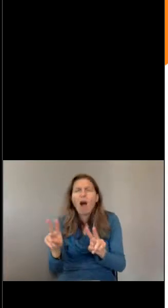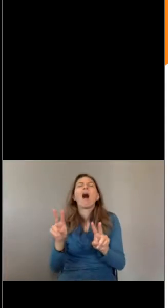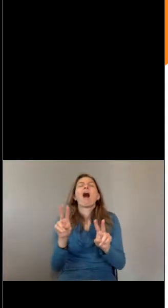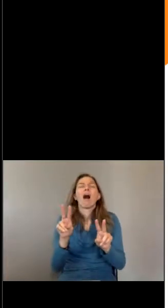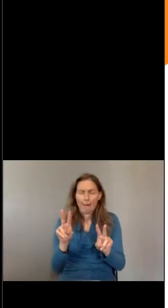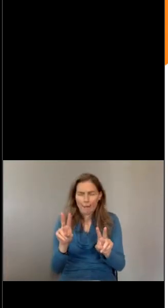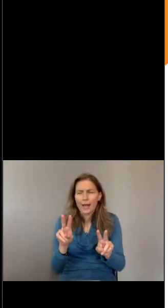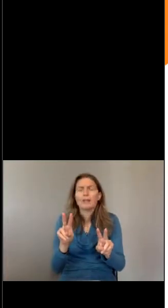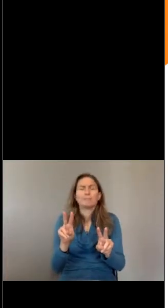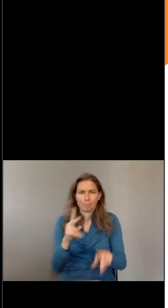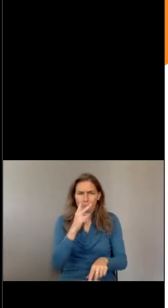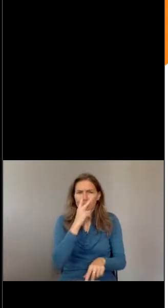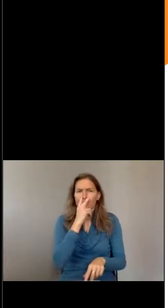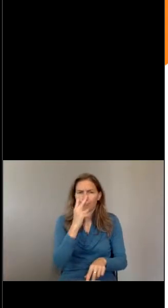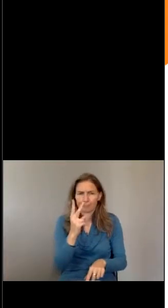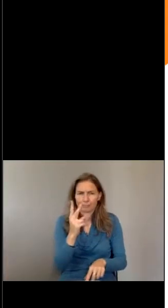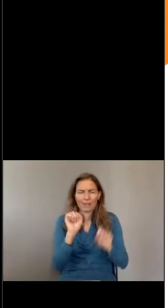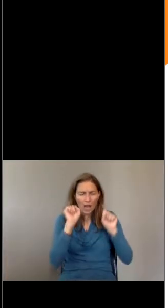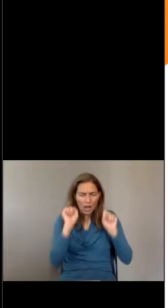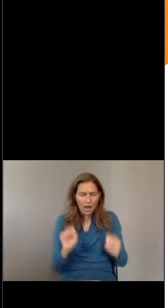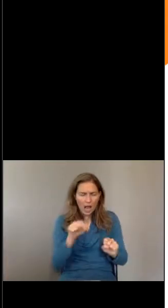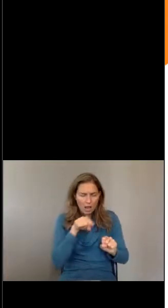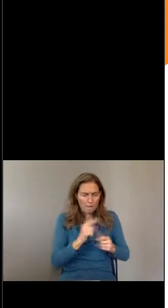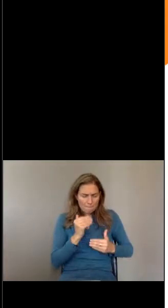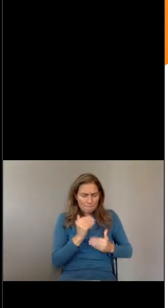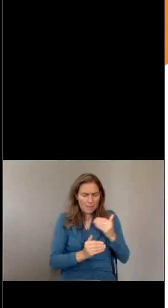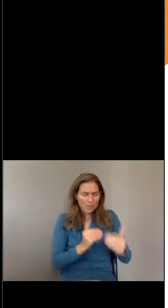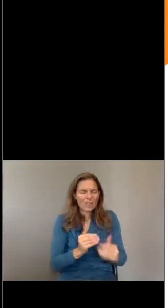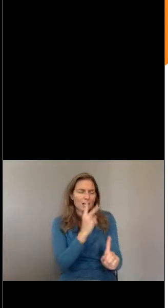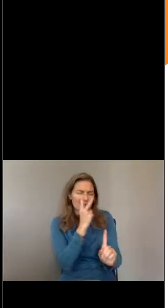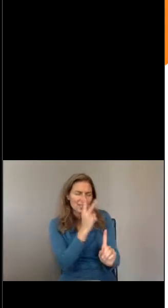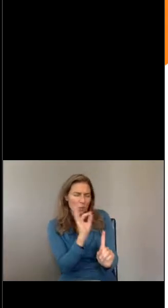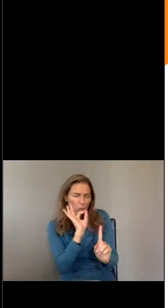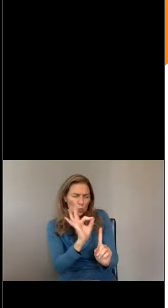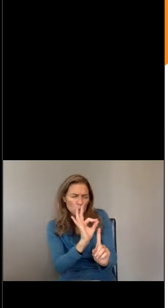what are the costs faced by individuals and how we can ensure